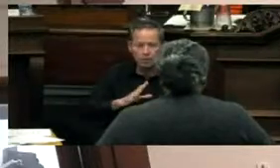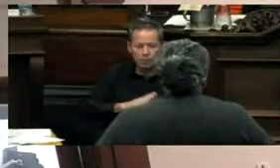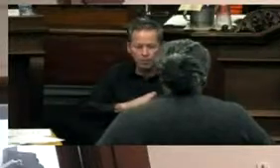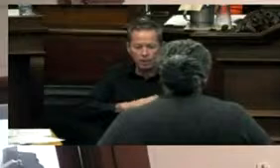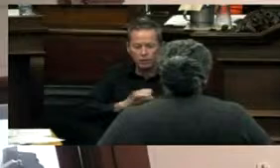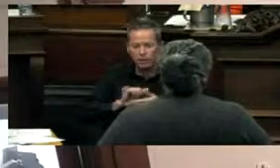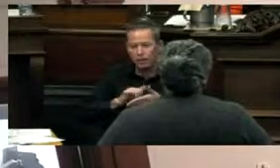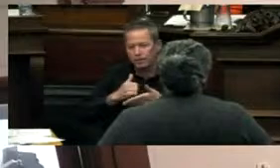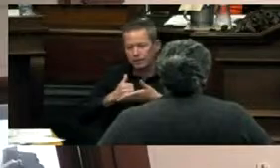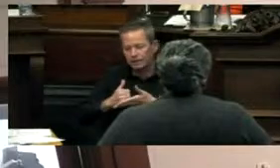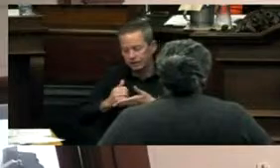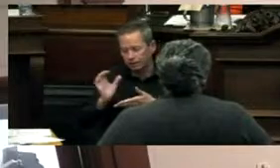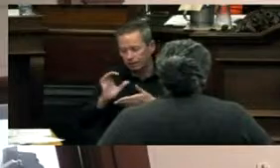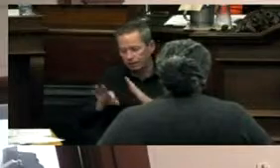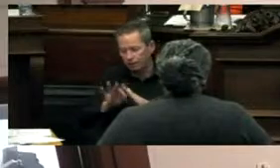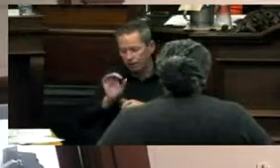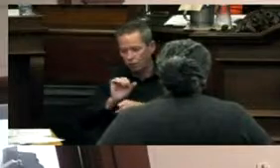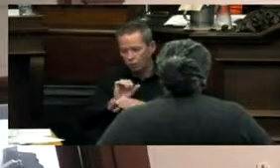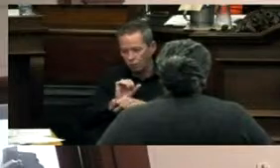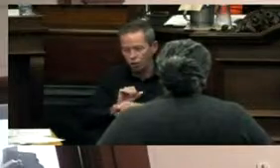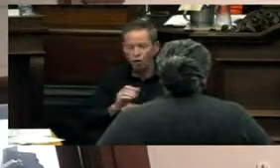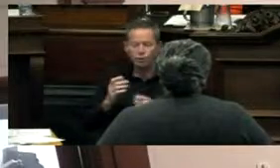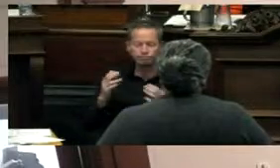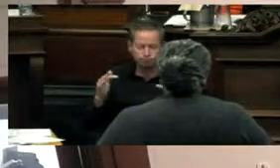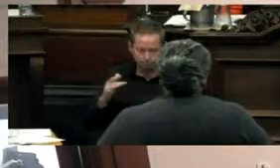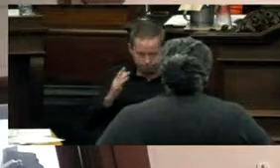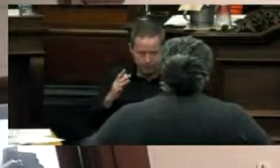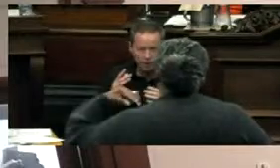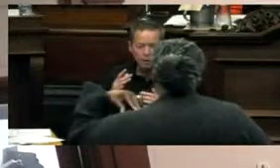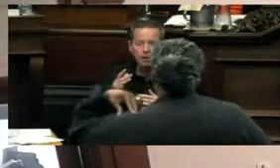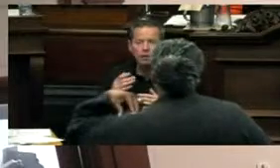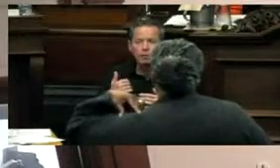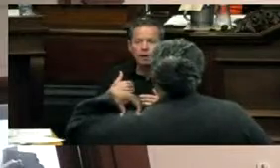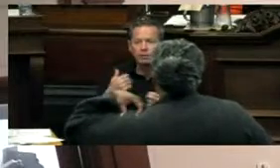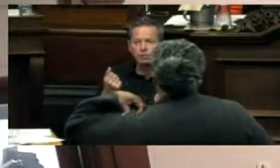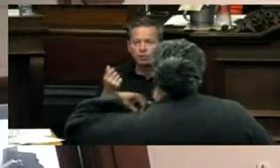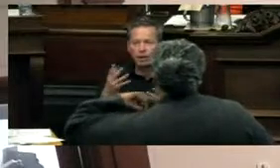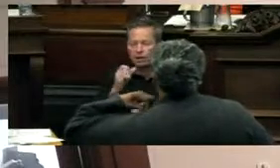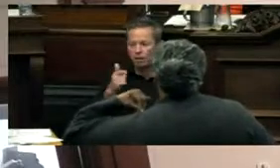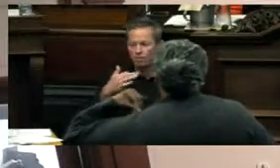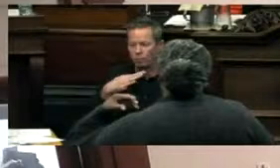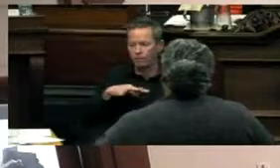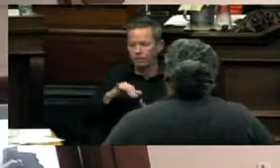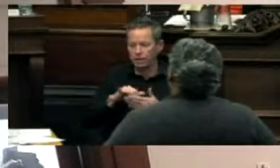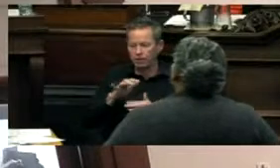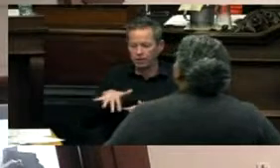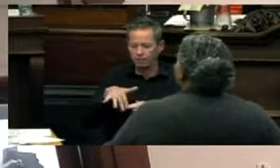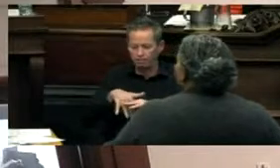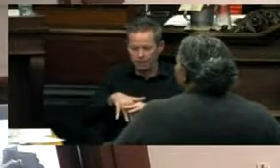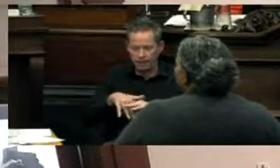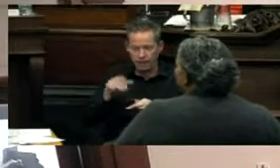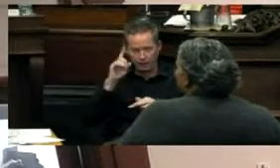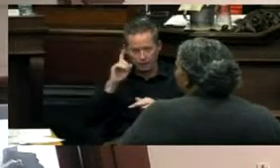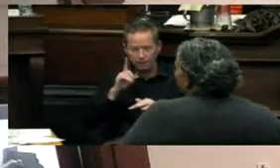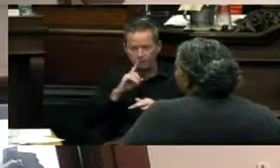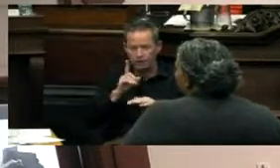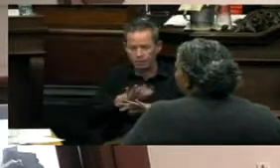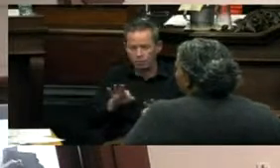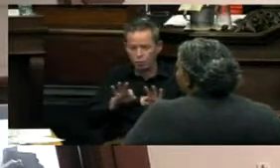helping with people coming off of probation who are assisting with work and trying to get